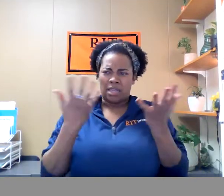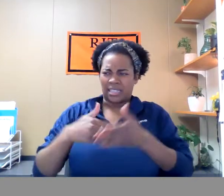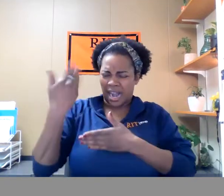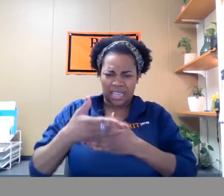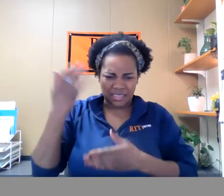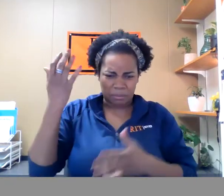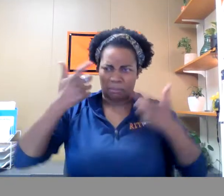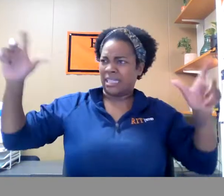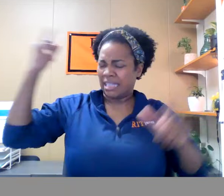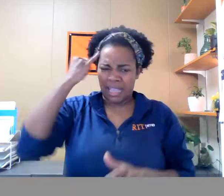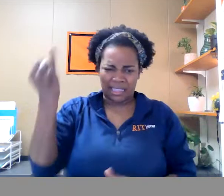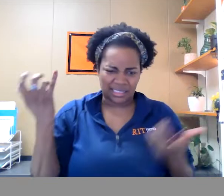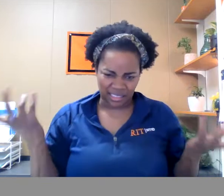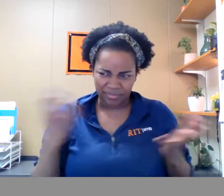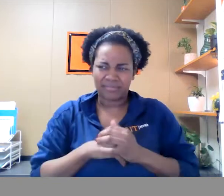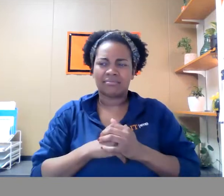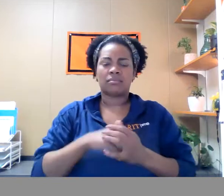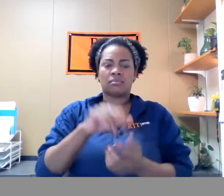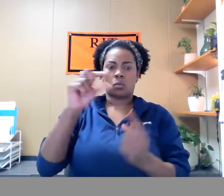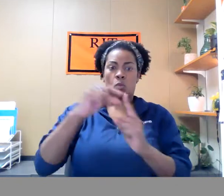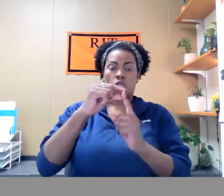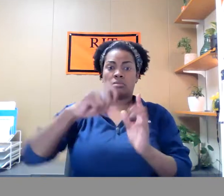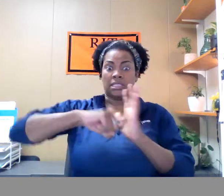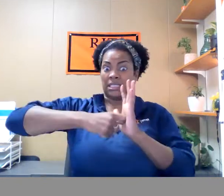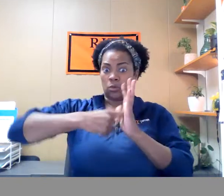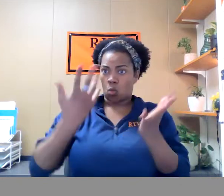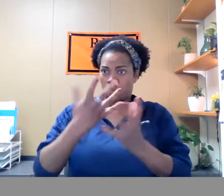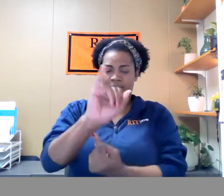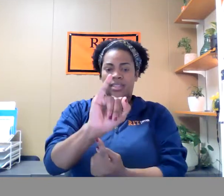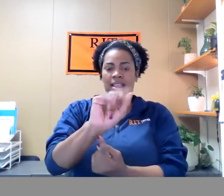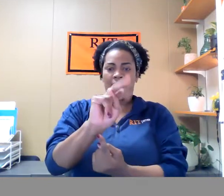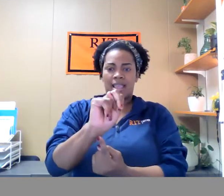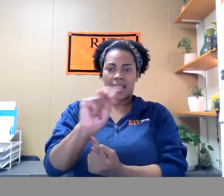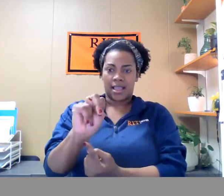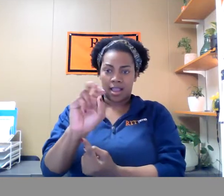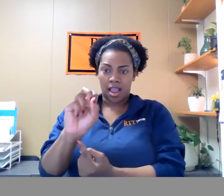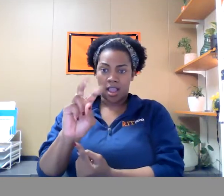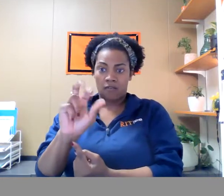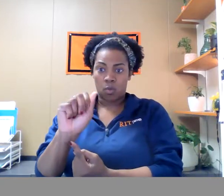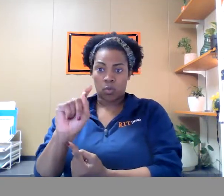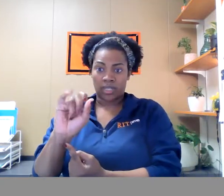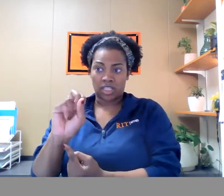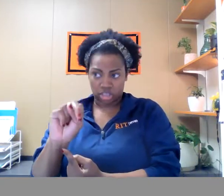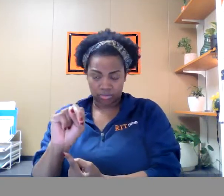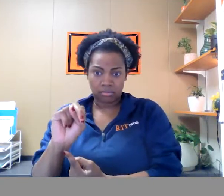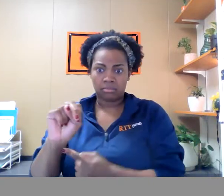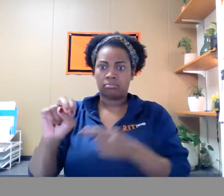So you're probably asking yourself, "What is the Next Big Idea?" And basically, the key word in that is innovation.